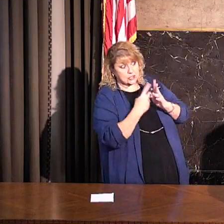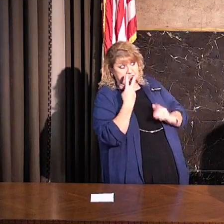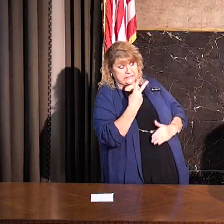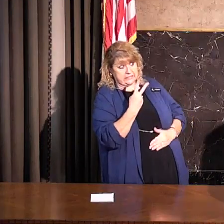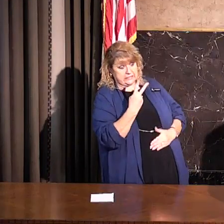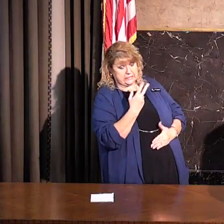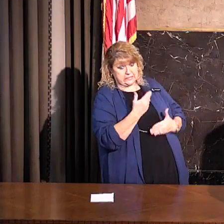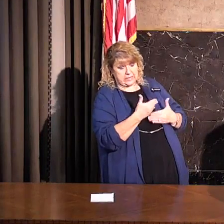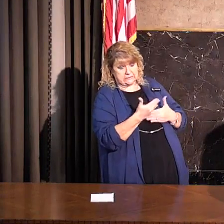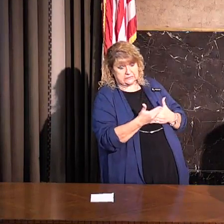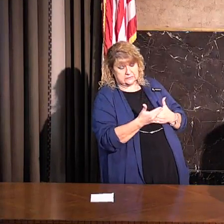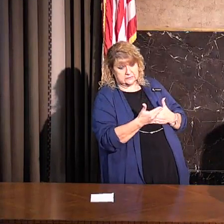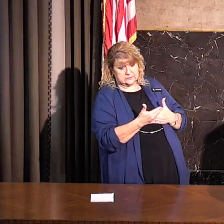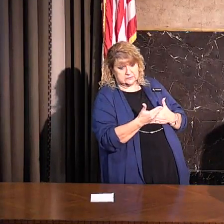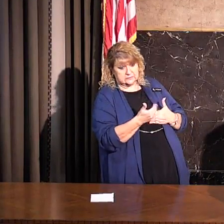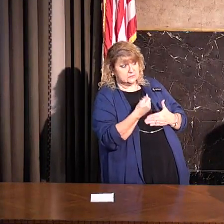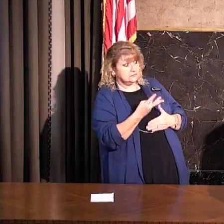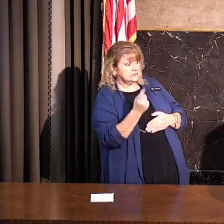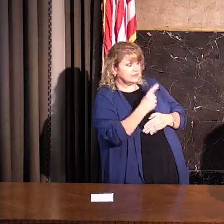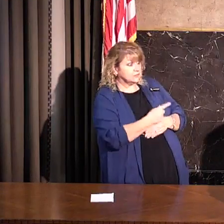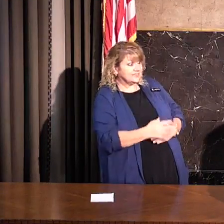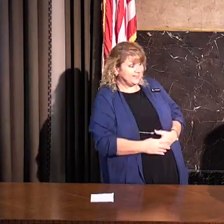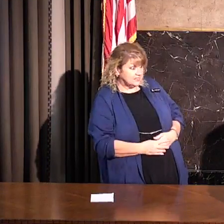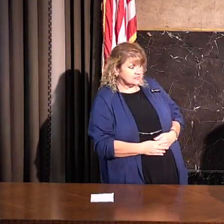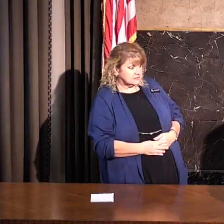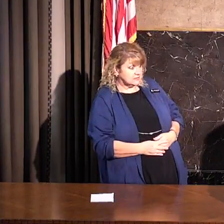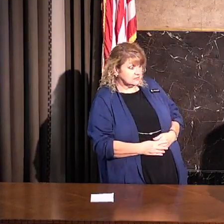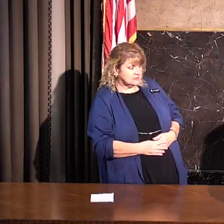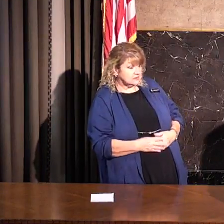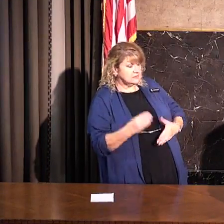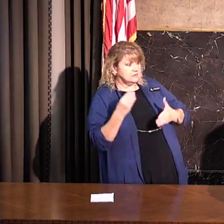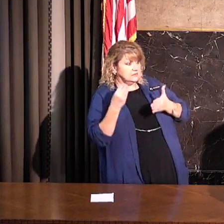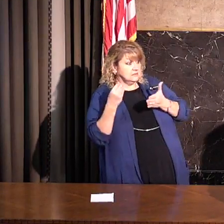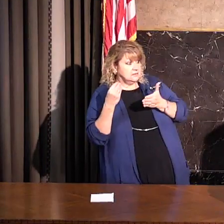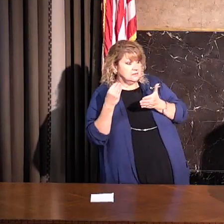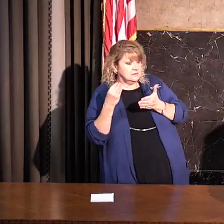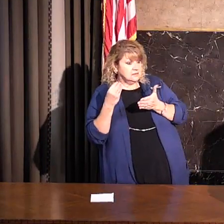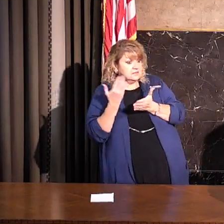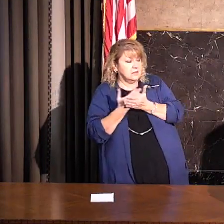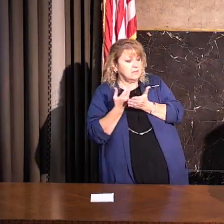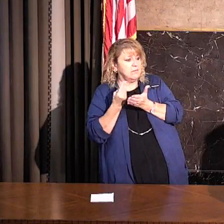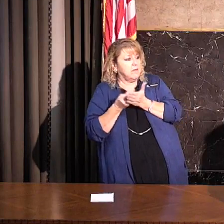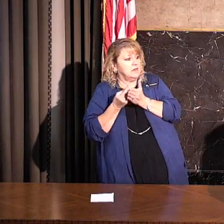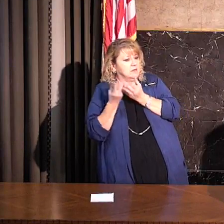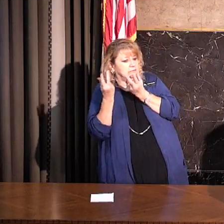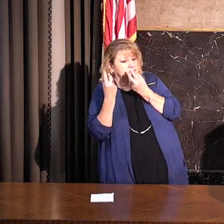over the next several days the